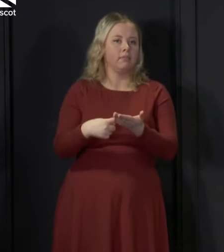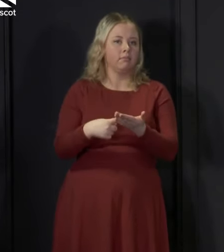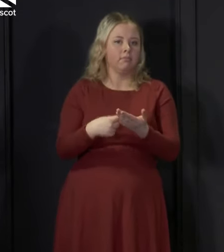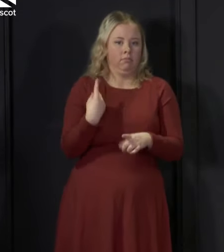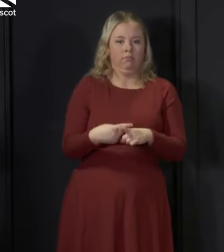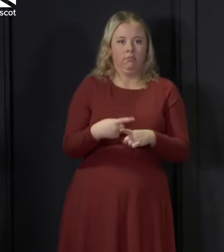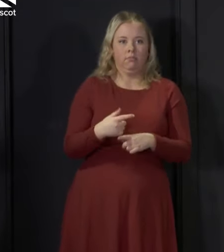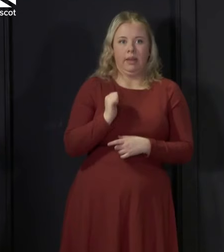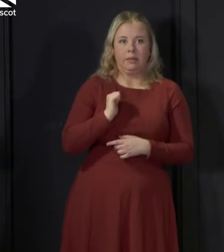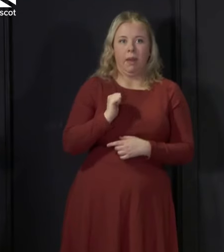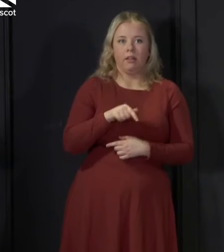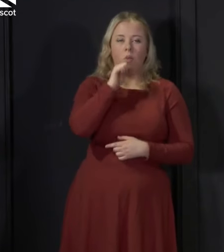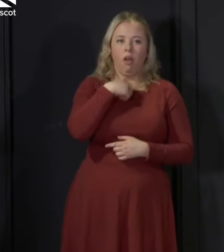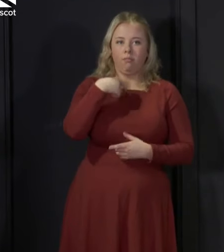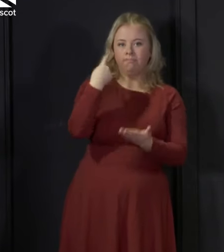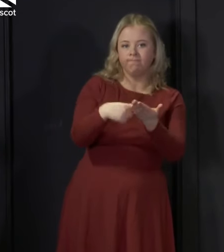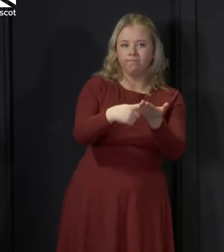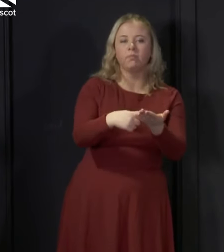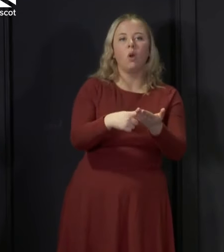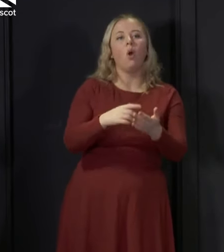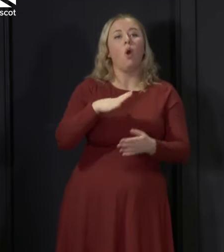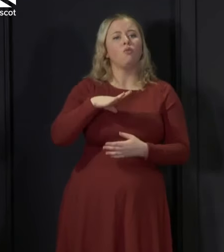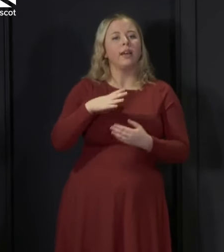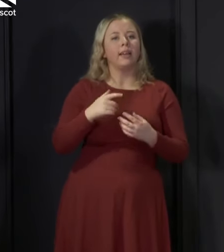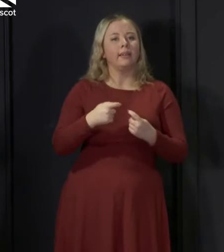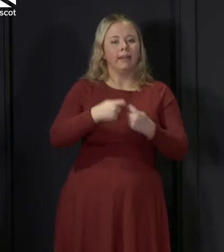have already been extending testing. We are trying to do two things, and I think it is